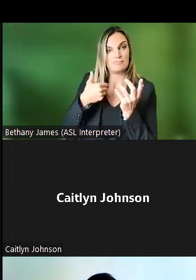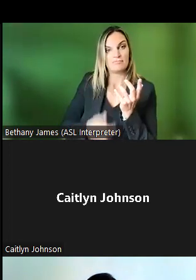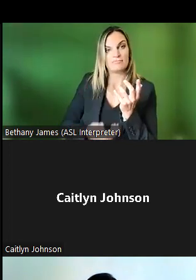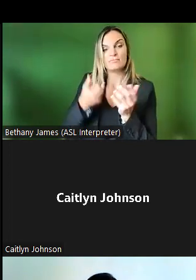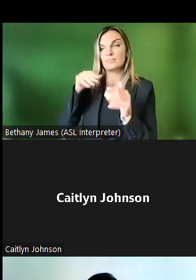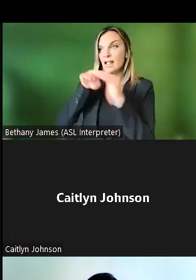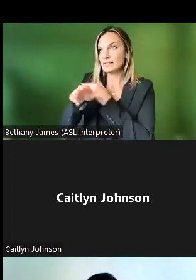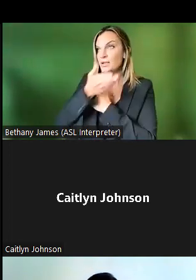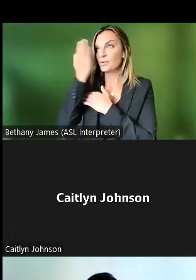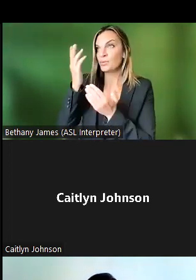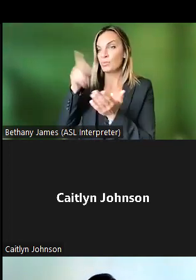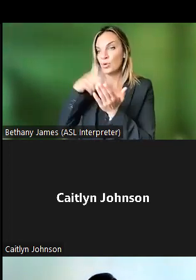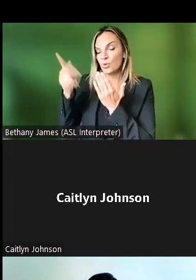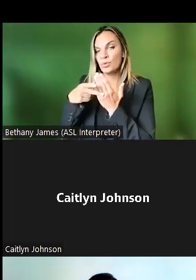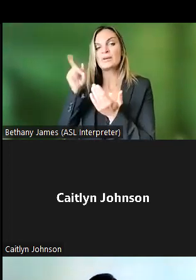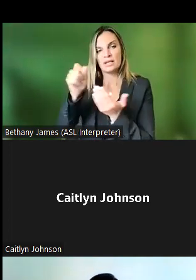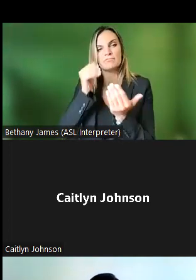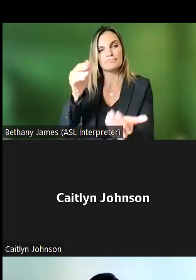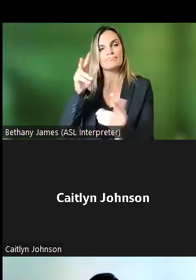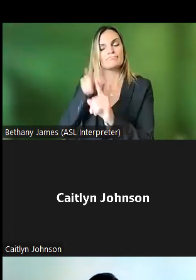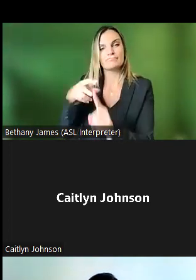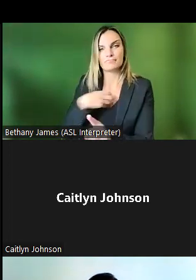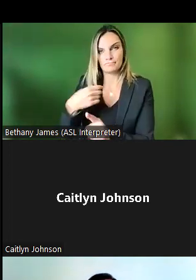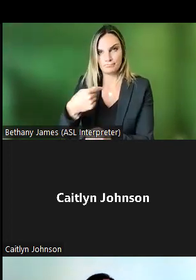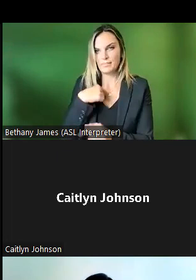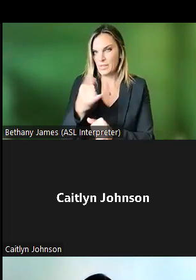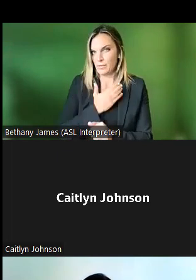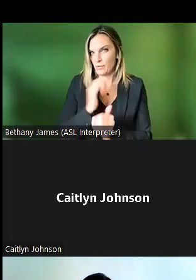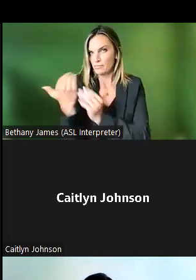to the program or service, and we oversee that to make sure that the right person is